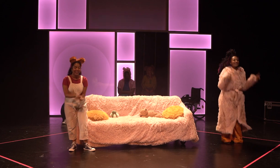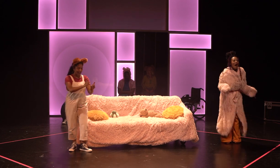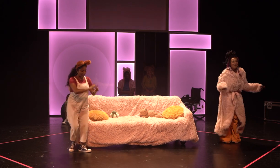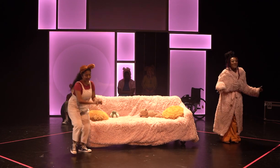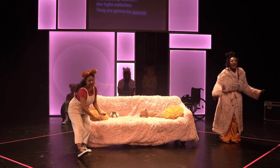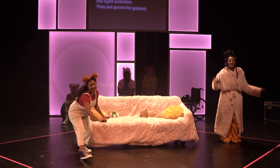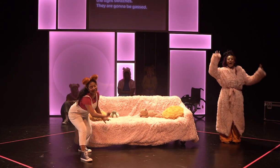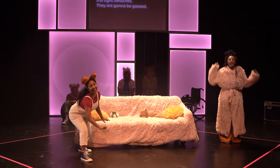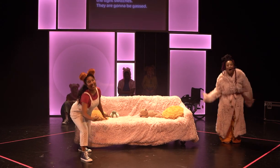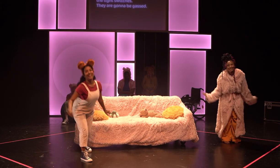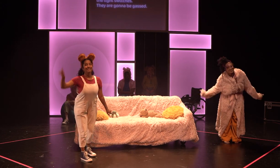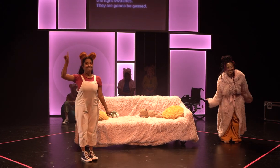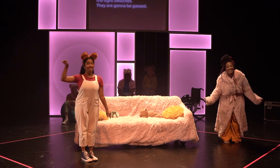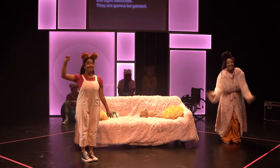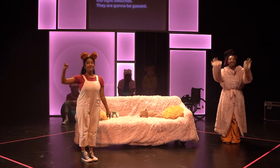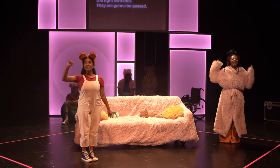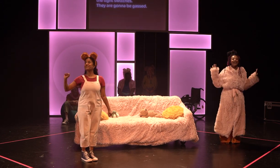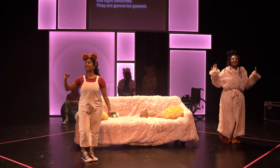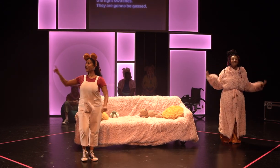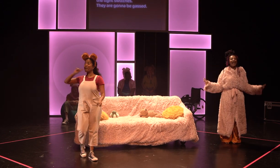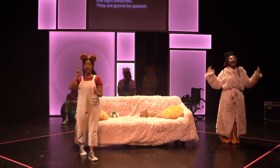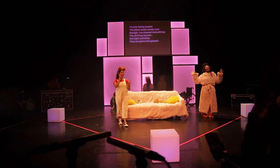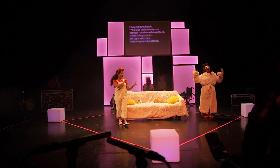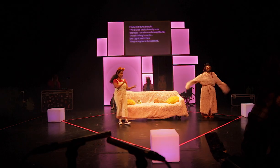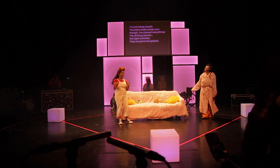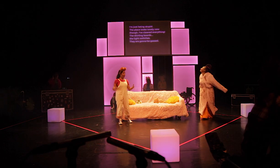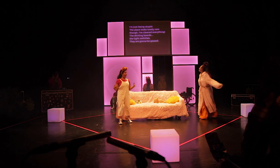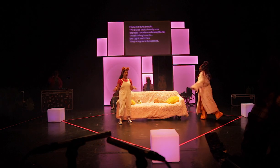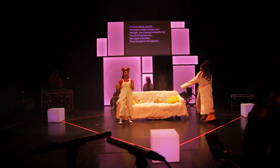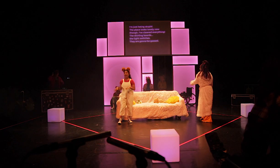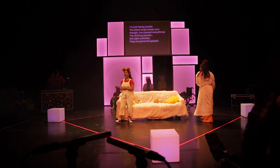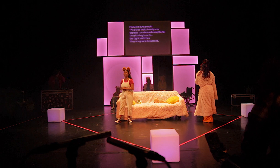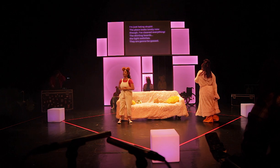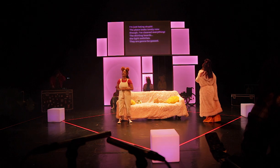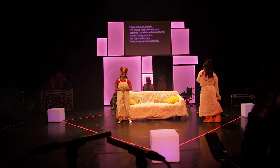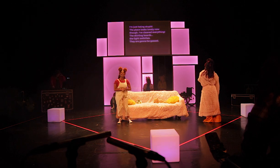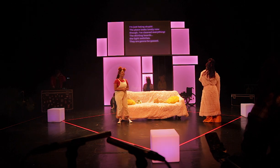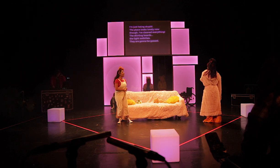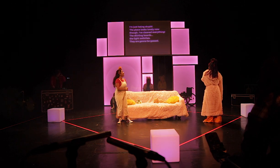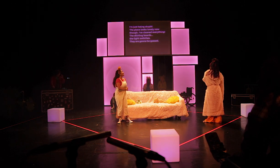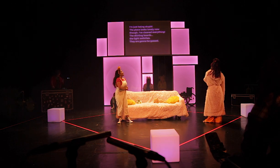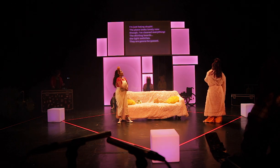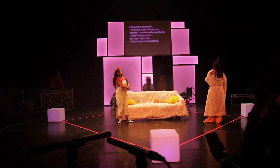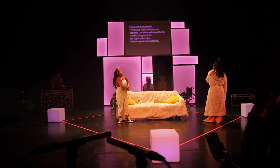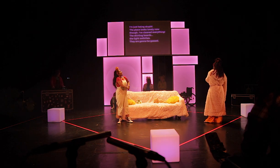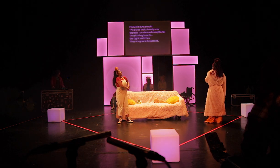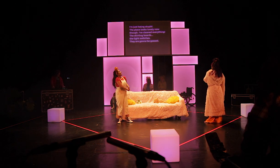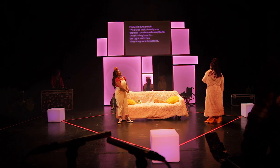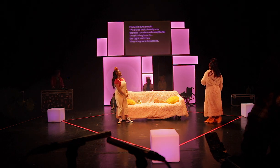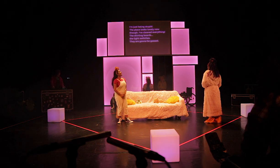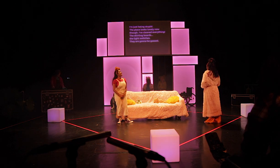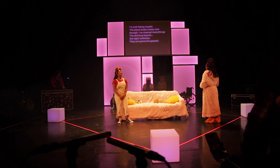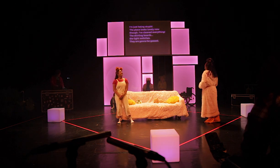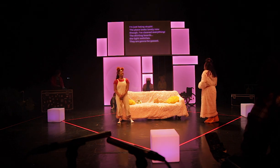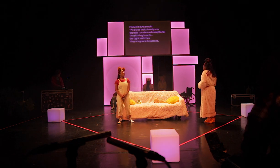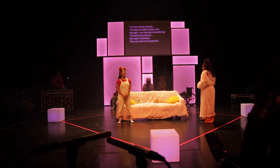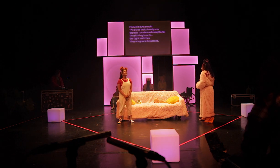cleaned everything! Skirting boards, light switches, they are going to be gassed.